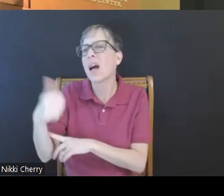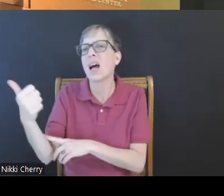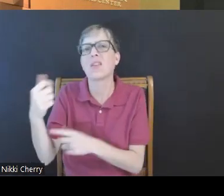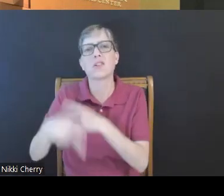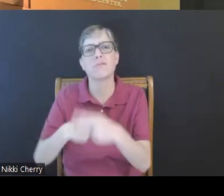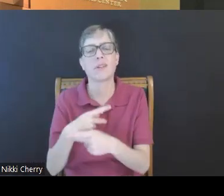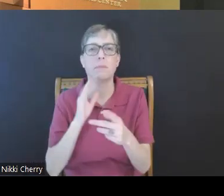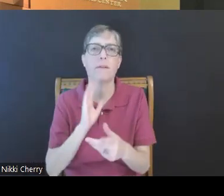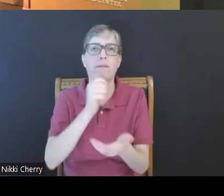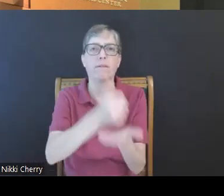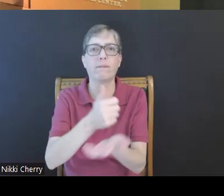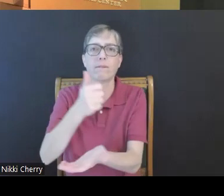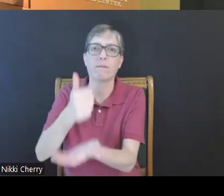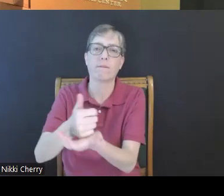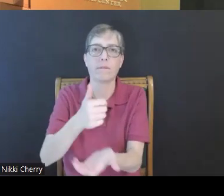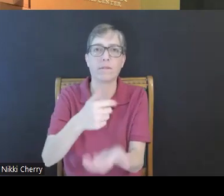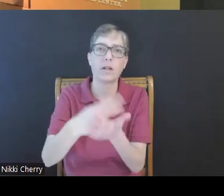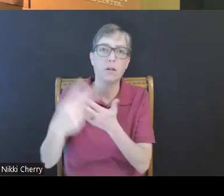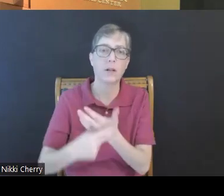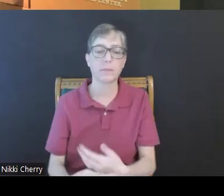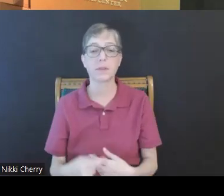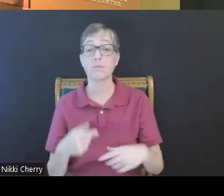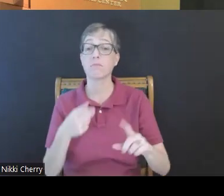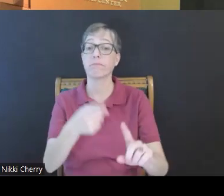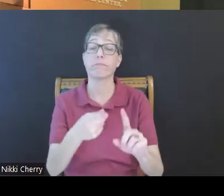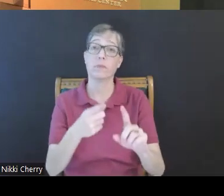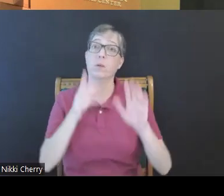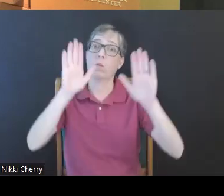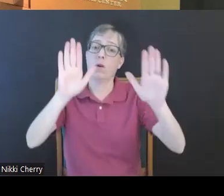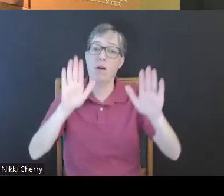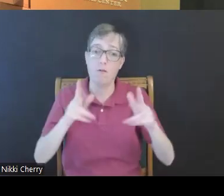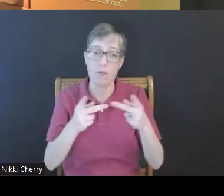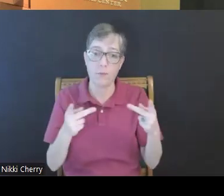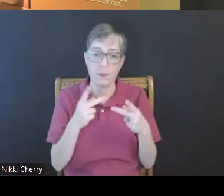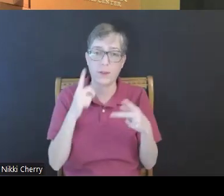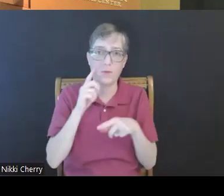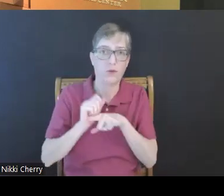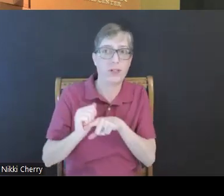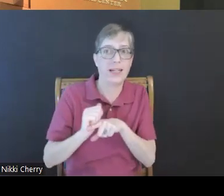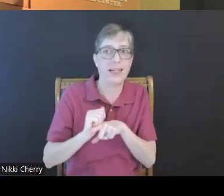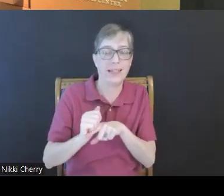it's a great setting for us to train people the other thing uh we have there as I mentioned we